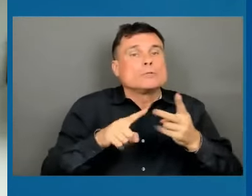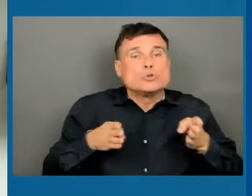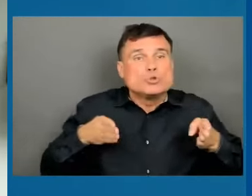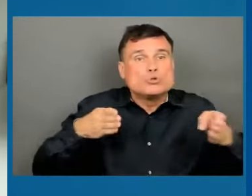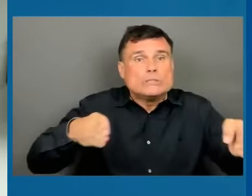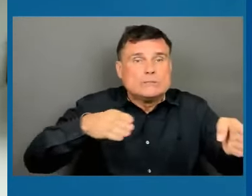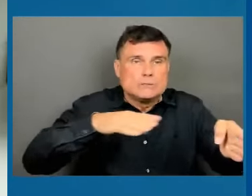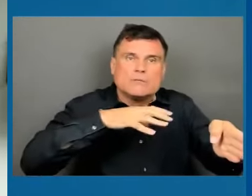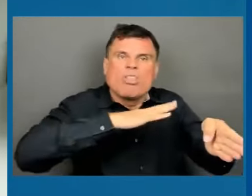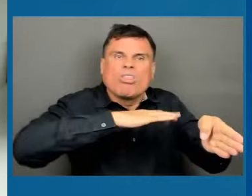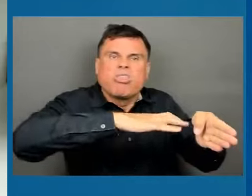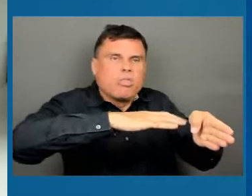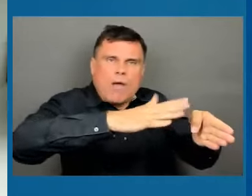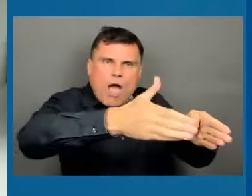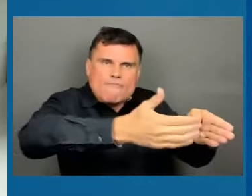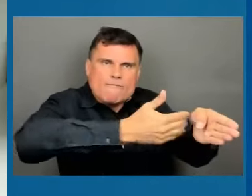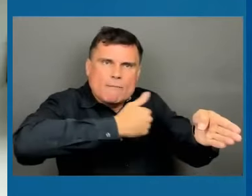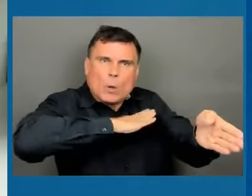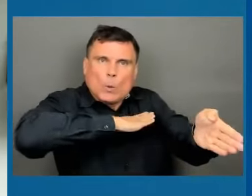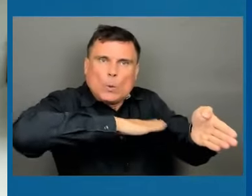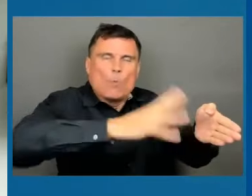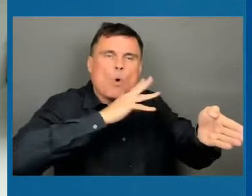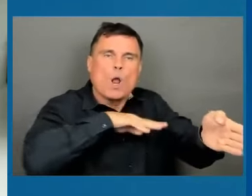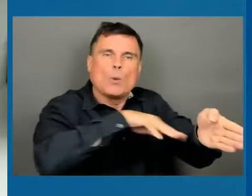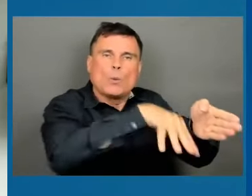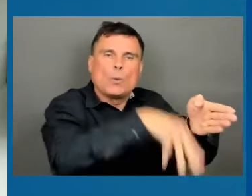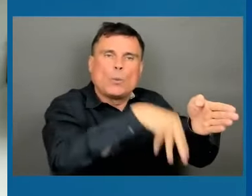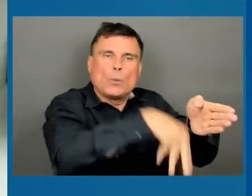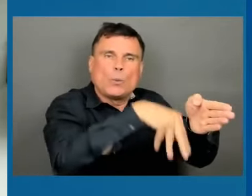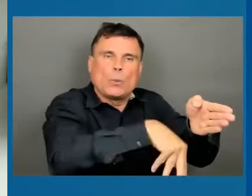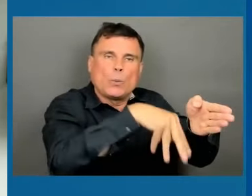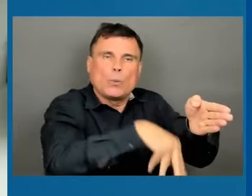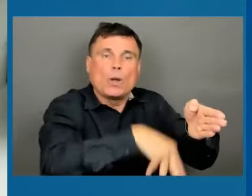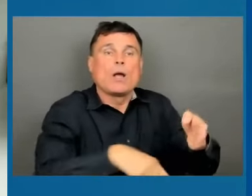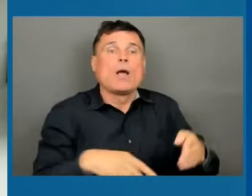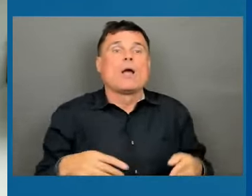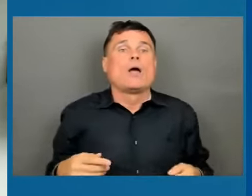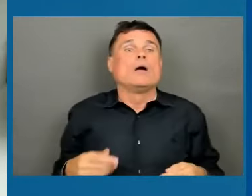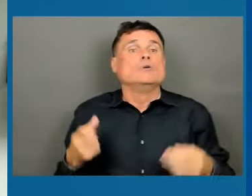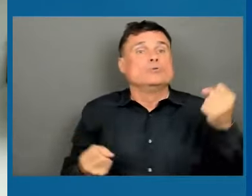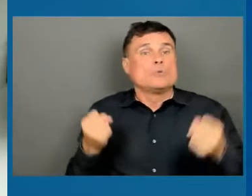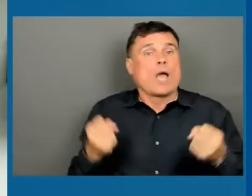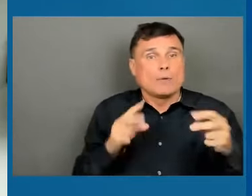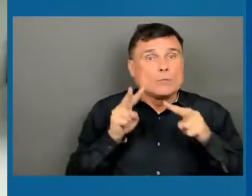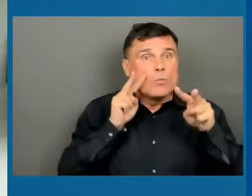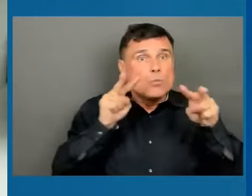We have our flood preparedness guide on line, to help people